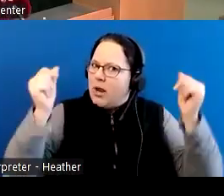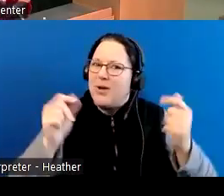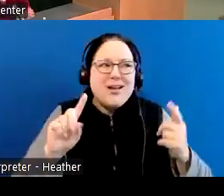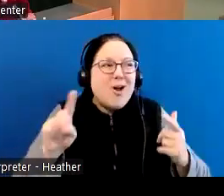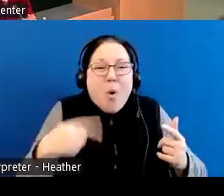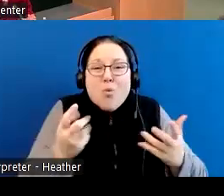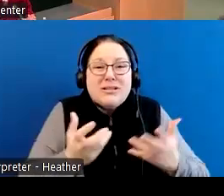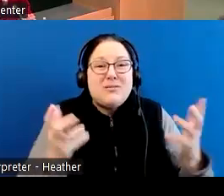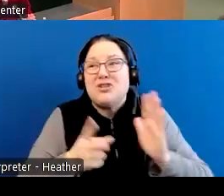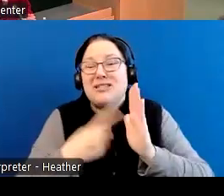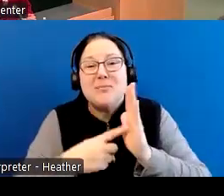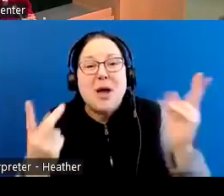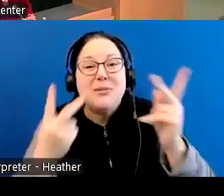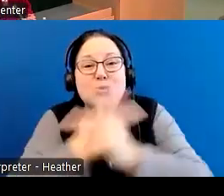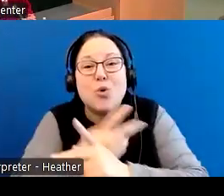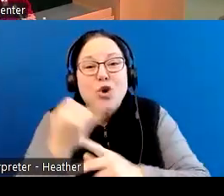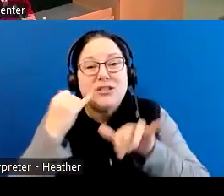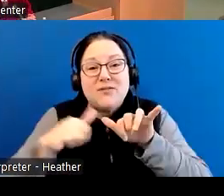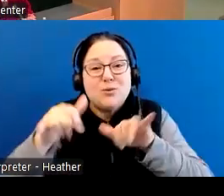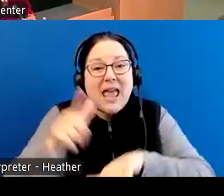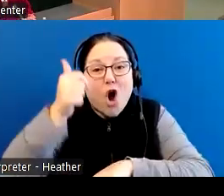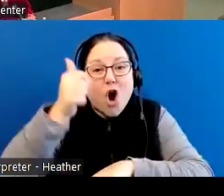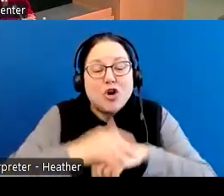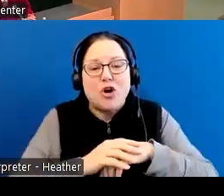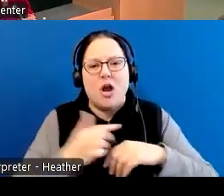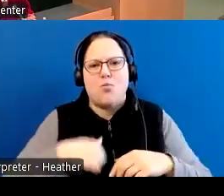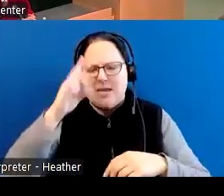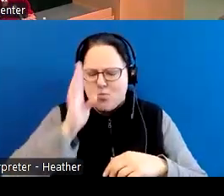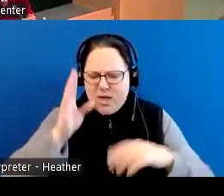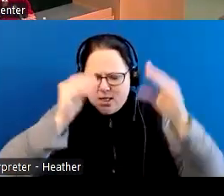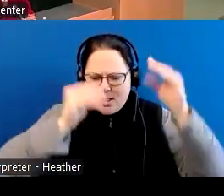worse if you stay here longer. Um we're going to brainstorm about what's really going to help you.